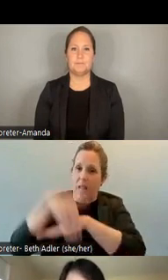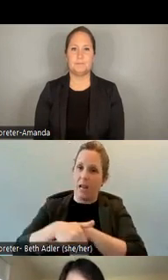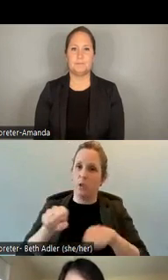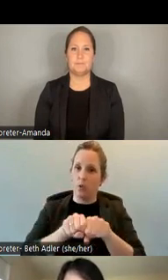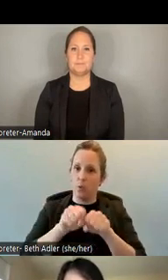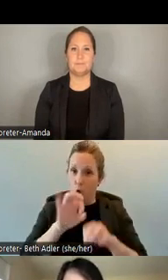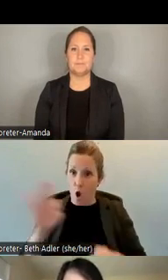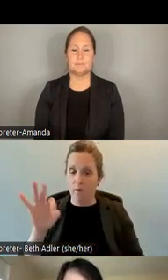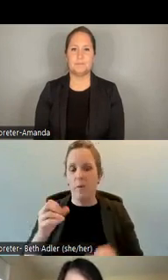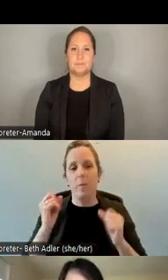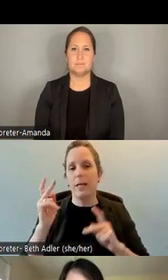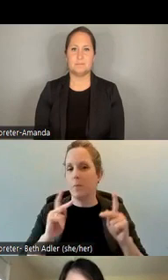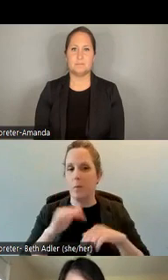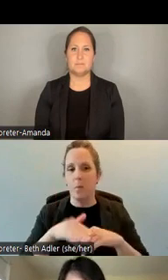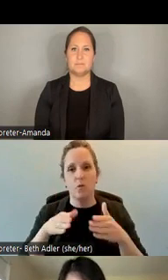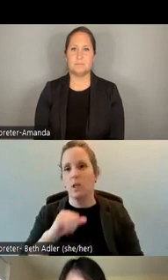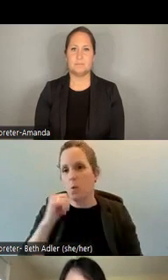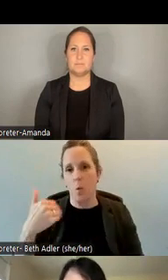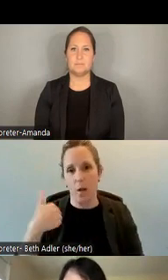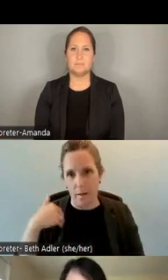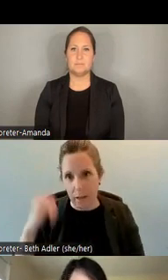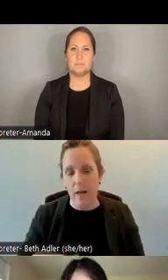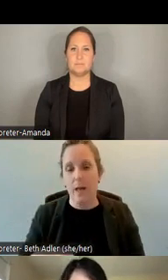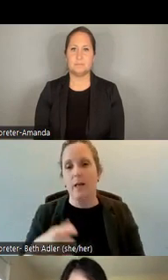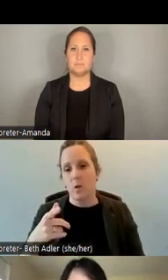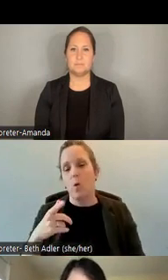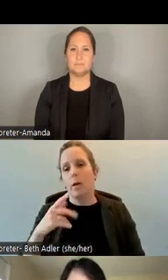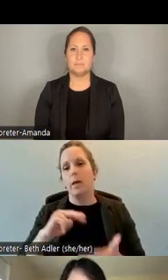people on the street don't have that privilege and as a result they developed dermatologic